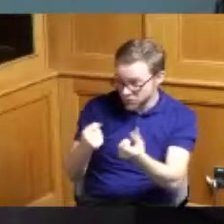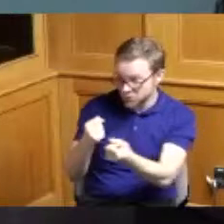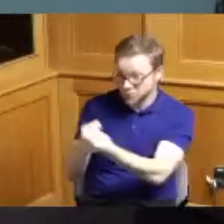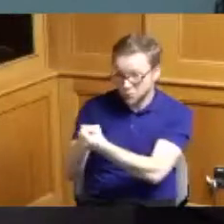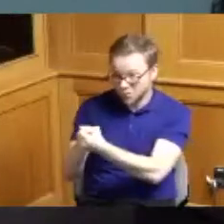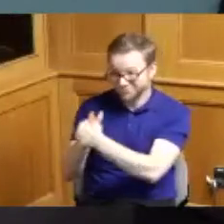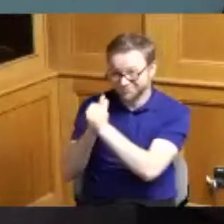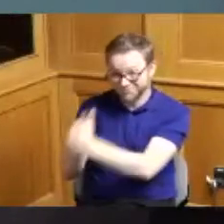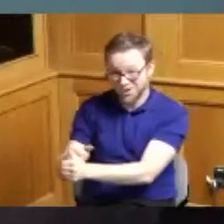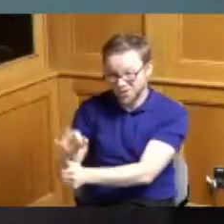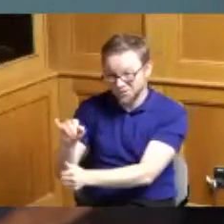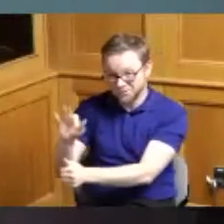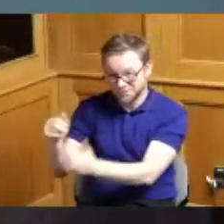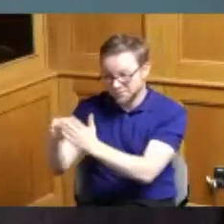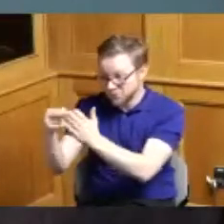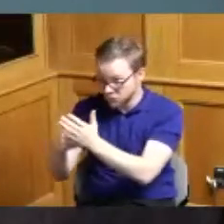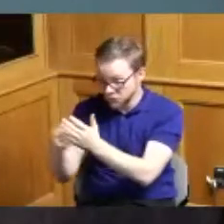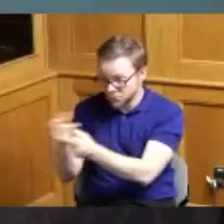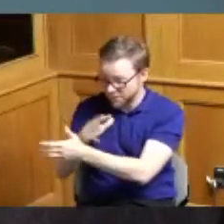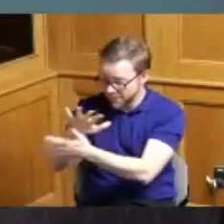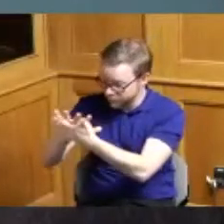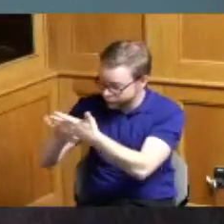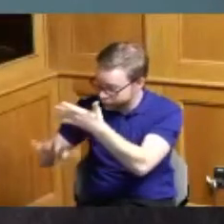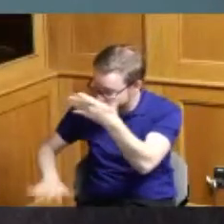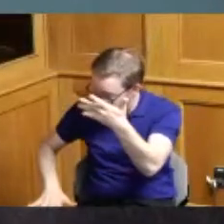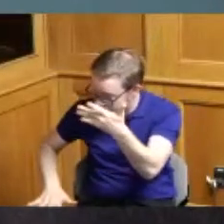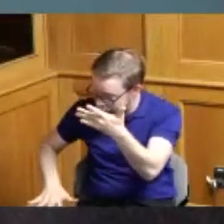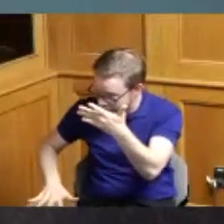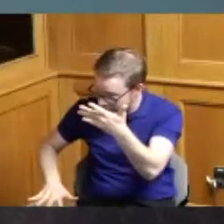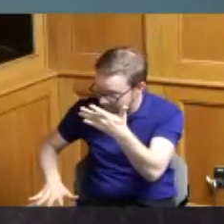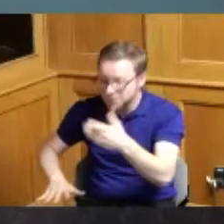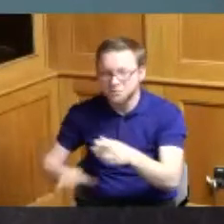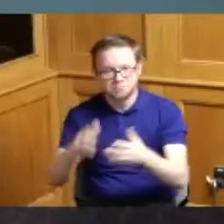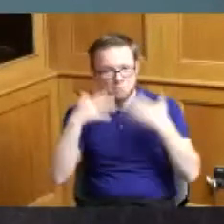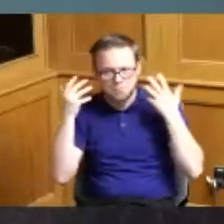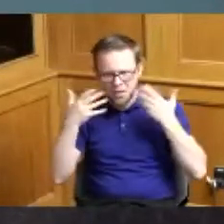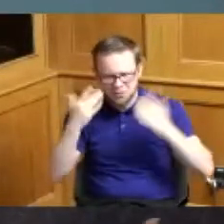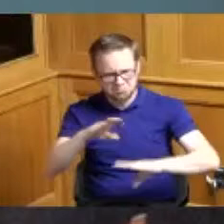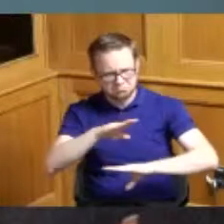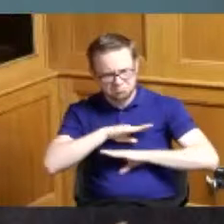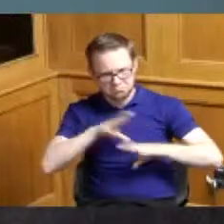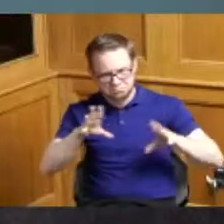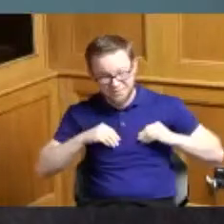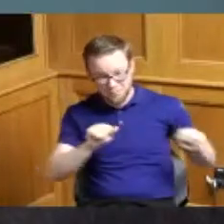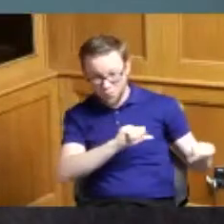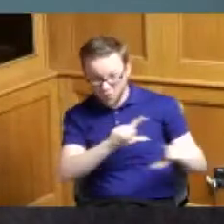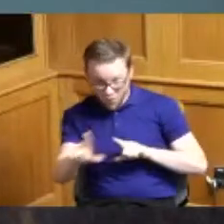nothing will trigger their lease and we won't have to talk about the lease because we already